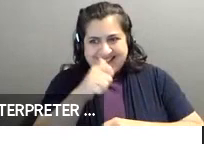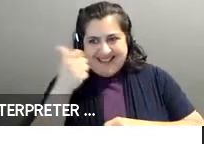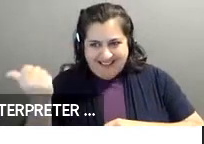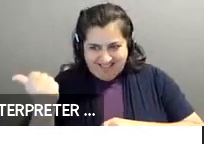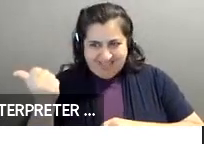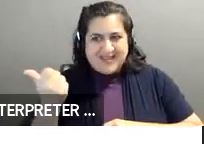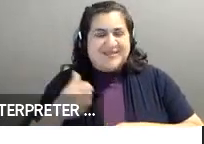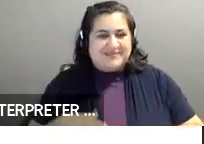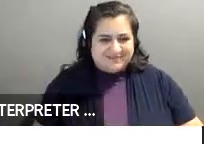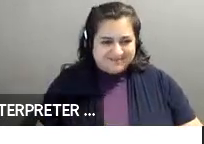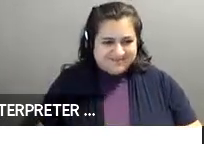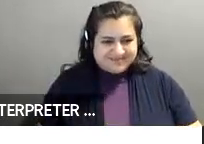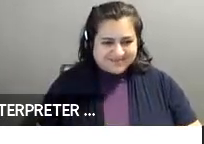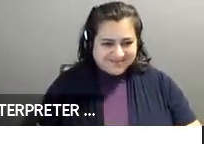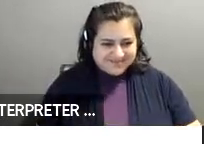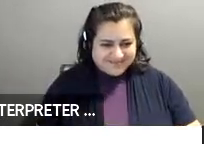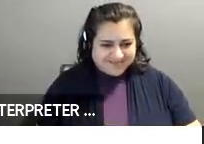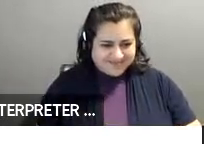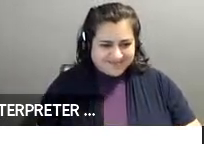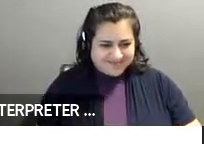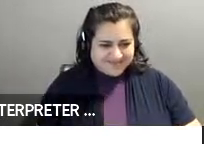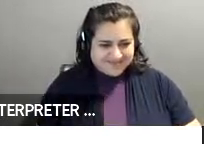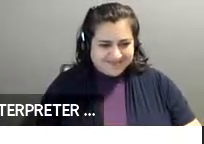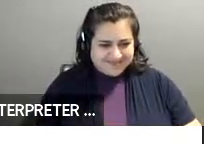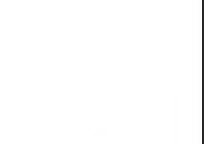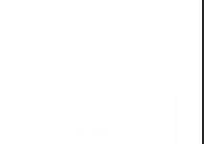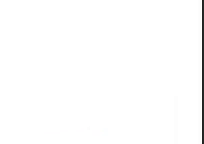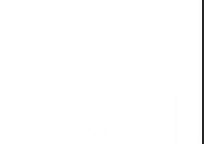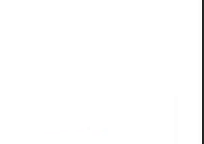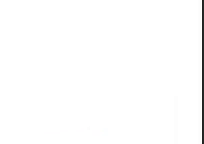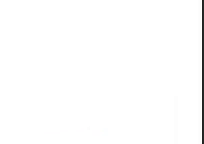in Mechanical Engineering from the University of Buffalo SUNY.